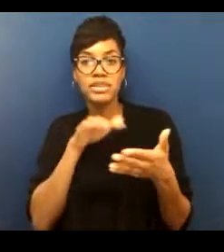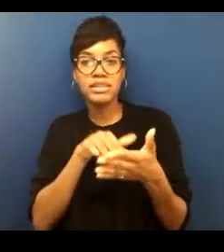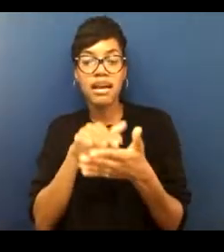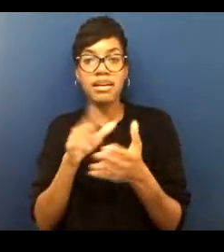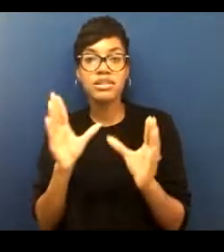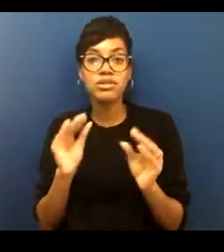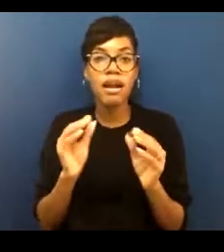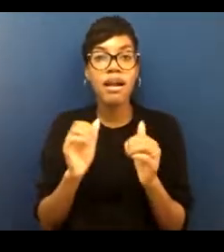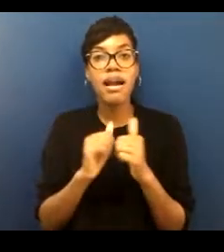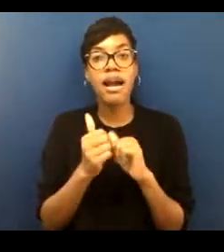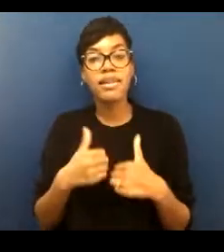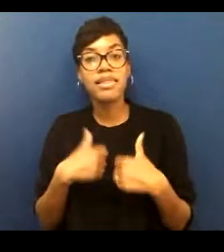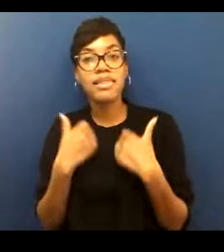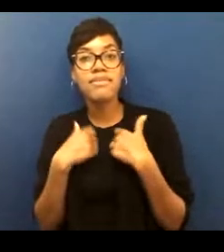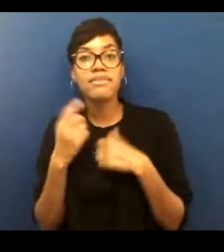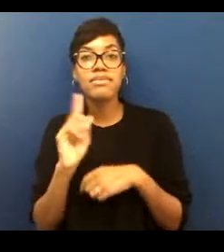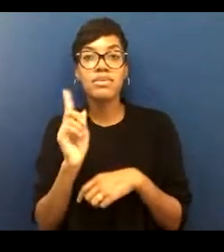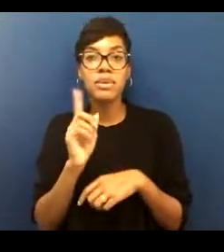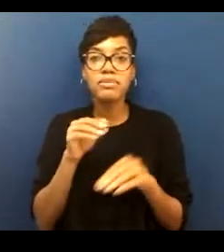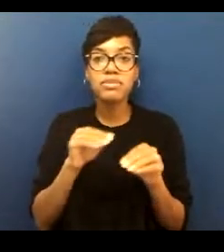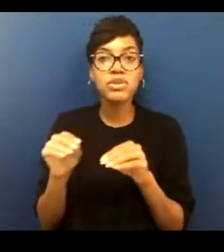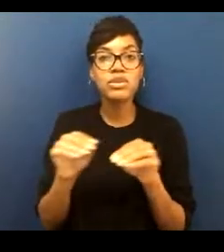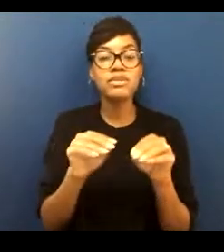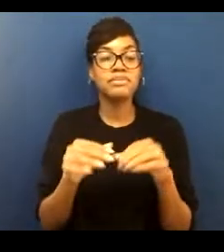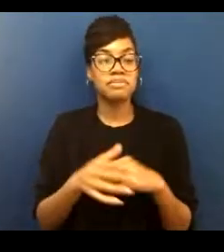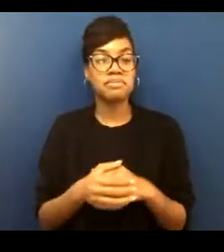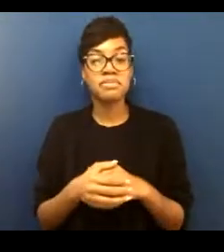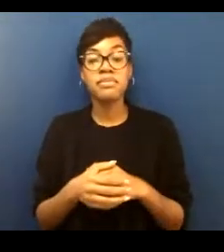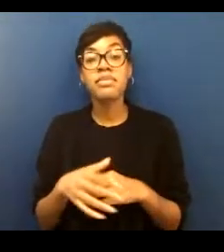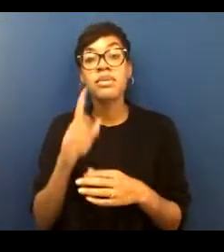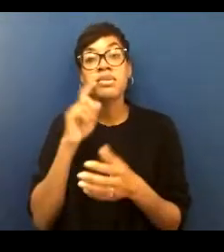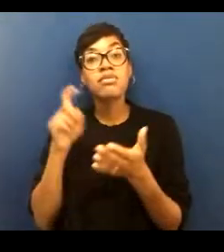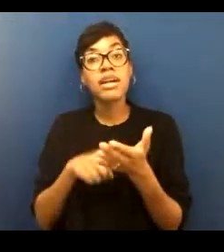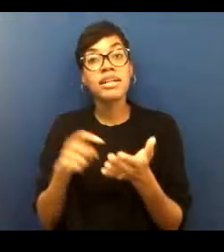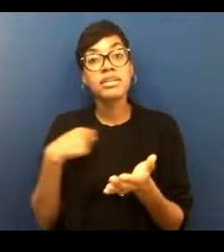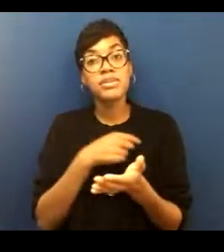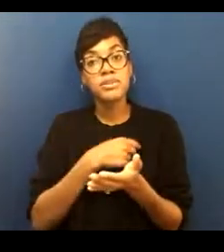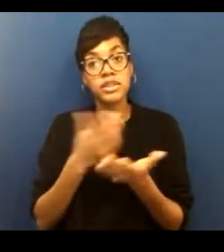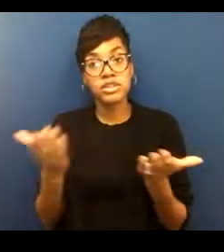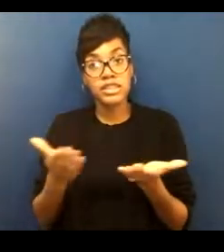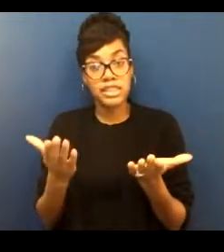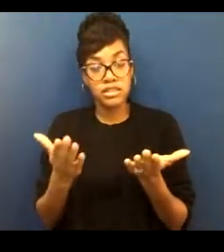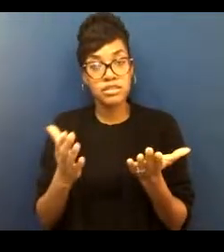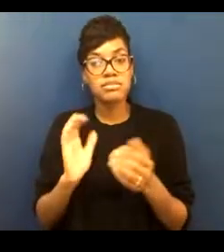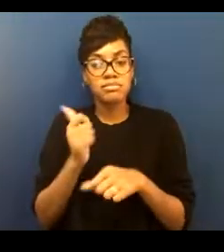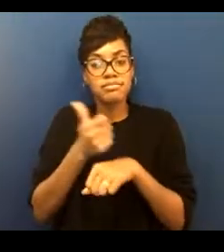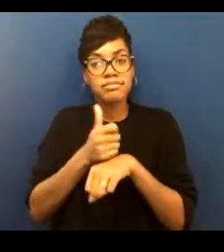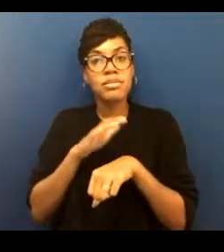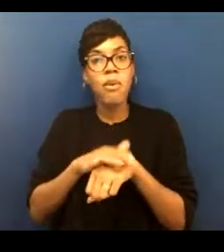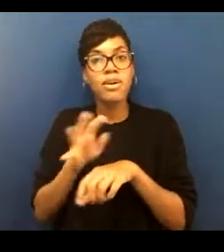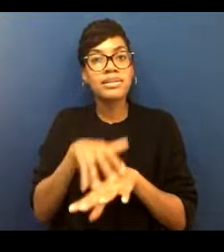in research and stewardship, we want to recognize that we're all coming to you from the traditional lands of native communities who have substantial traditional